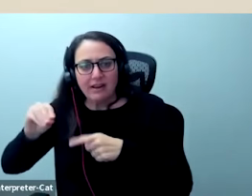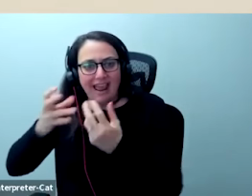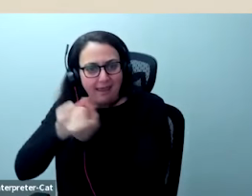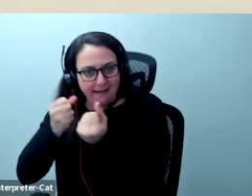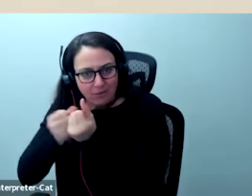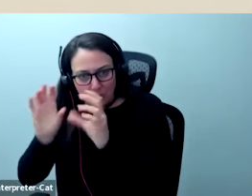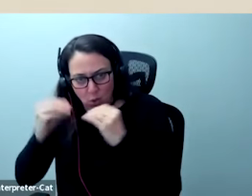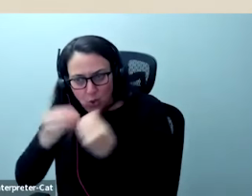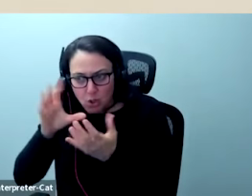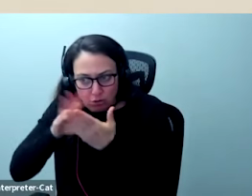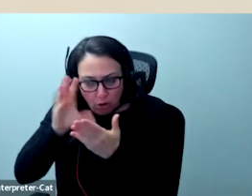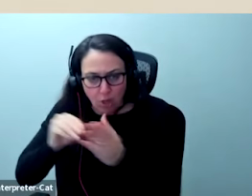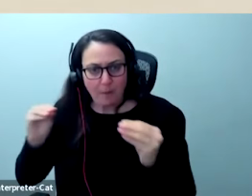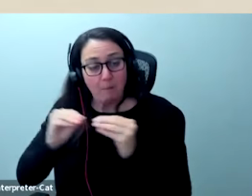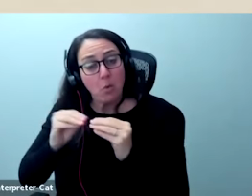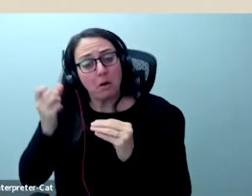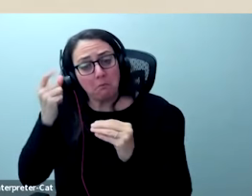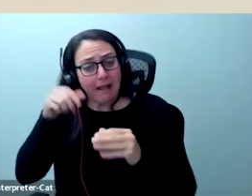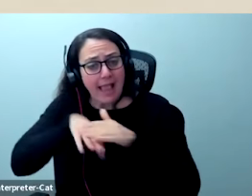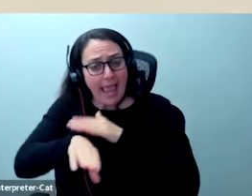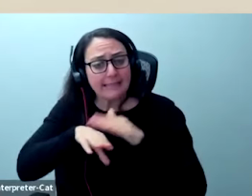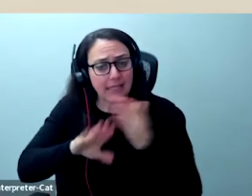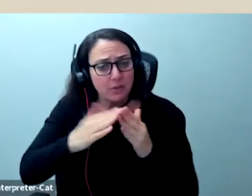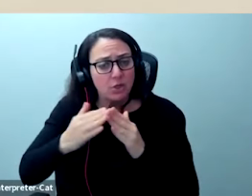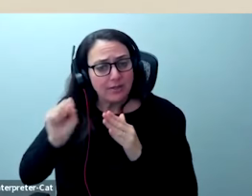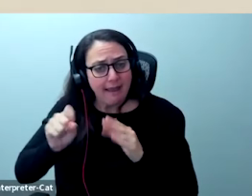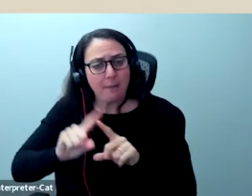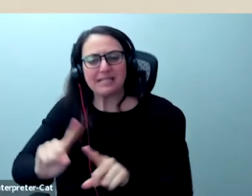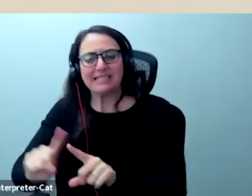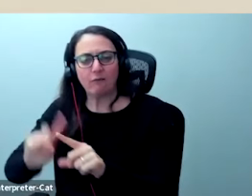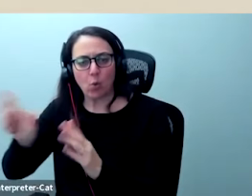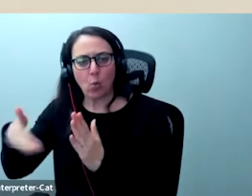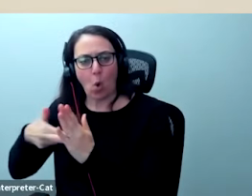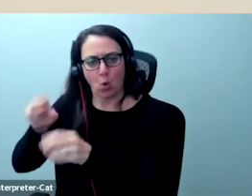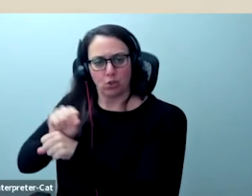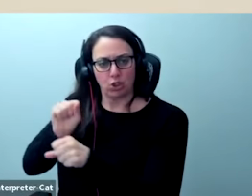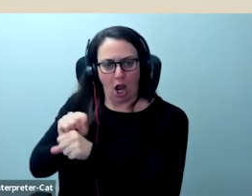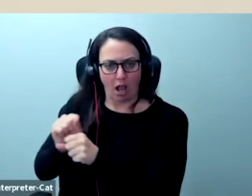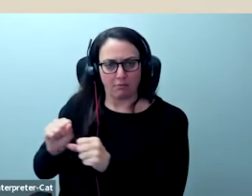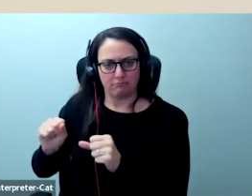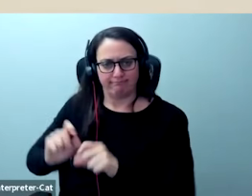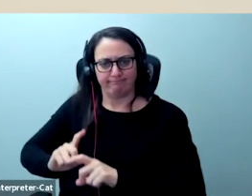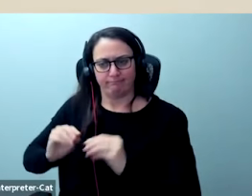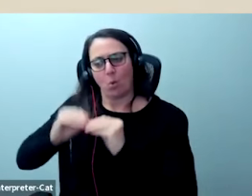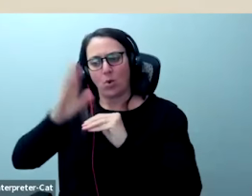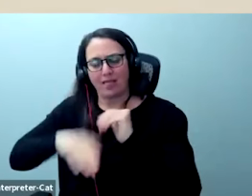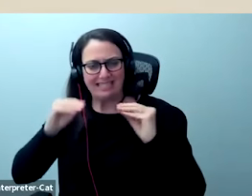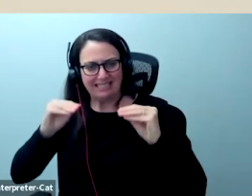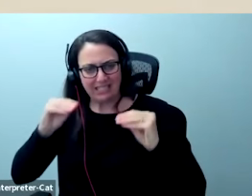to learn more about not just the accessibility community, but what types of roles go beyond just teaching and beyond just product management.